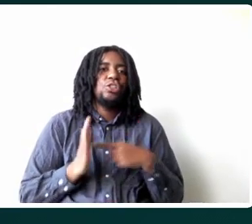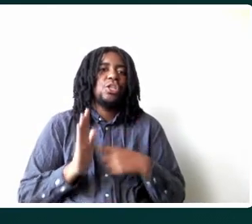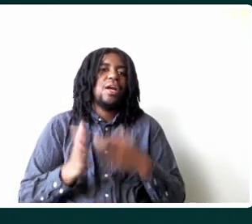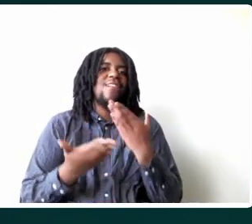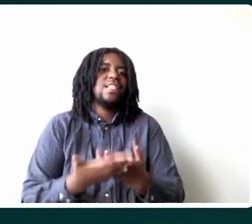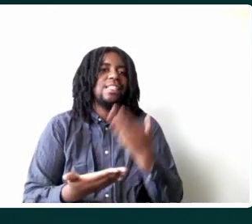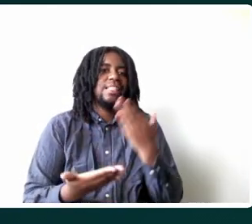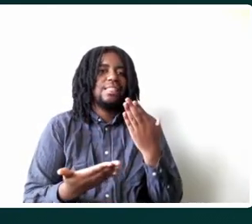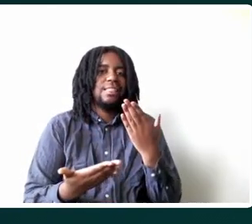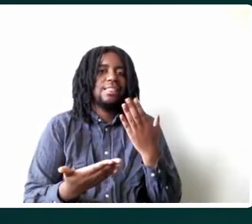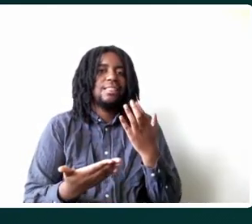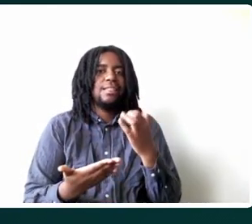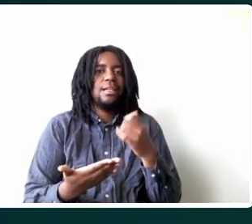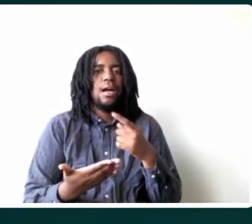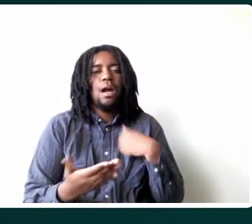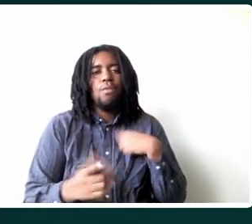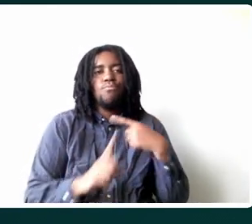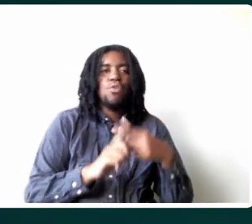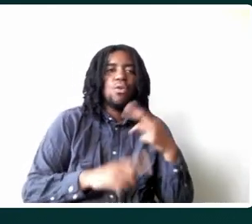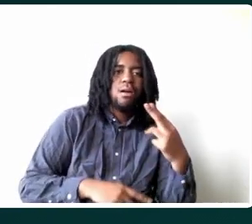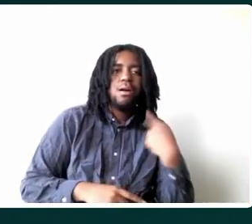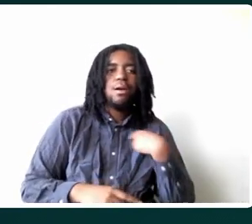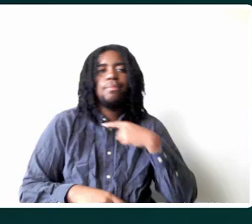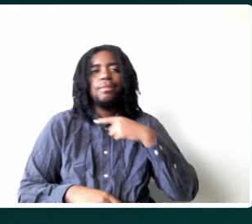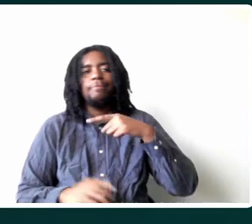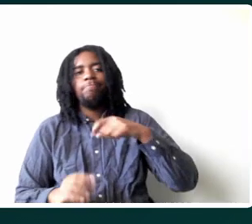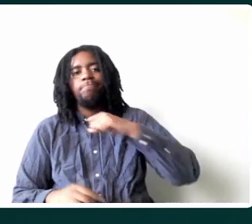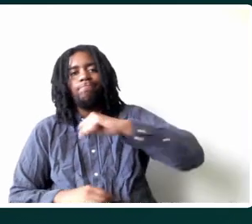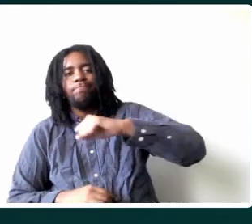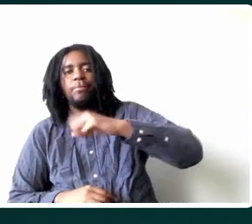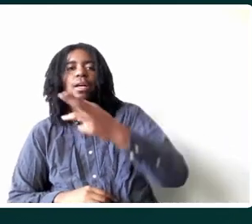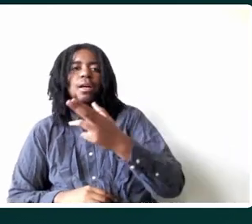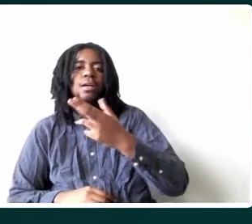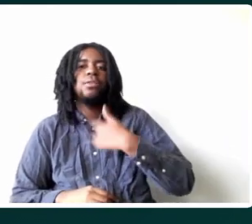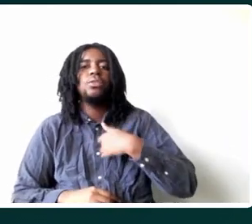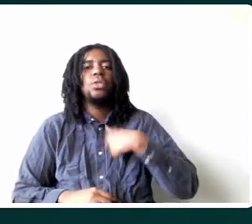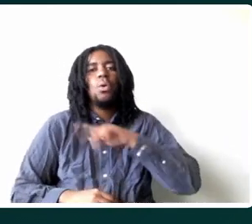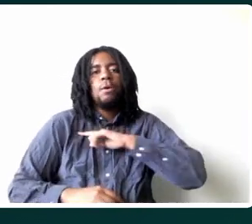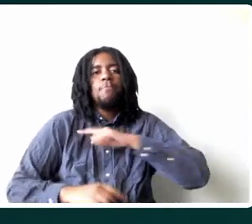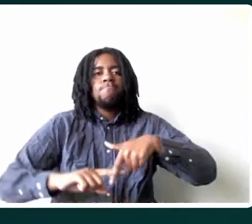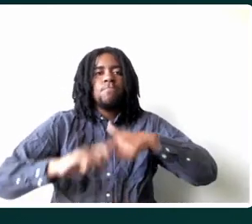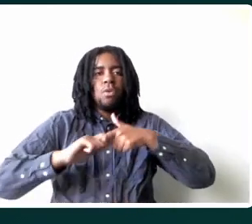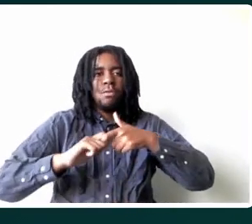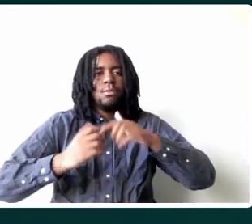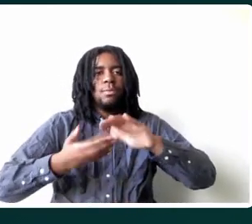pro-guns, I'm anti guns. This is what -- and so we actually pause together as a community of adults.